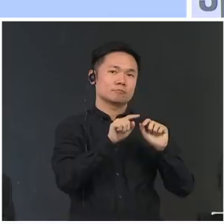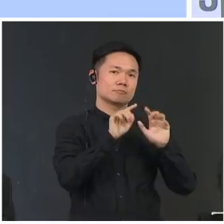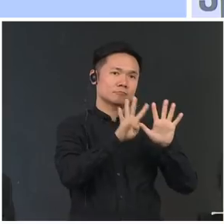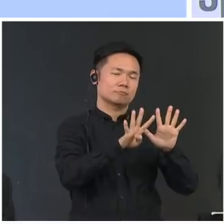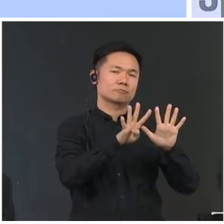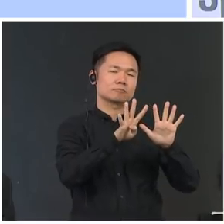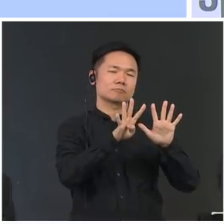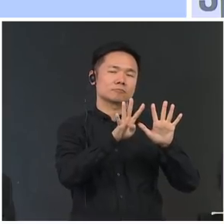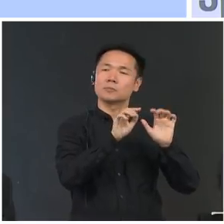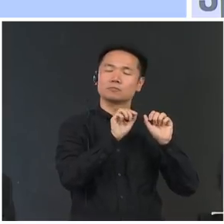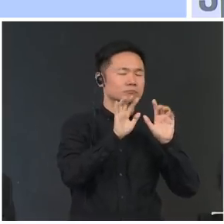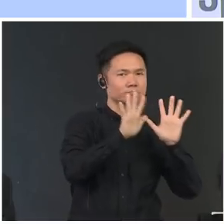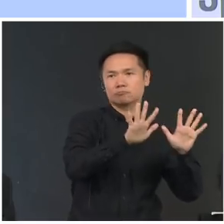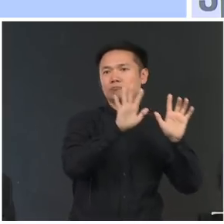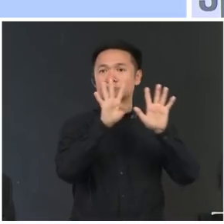Prefectures